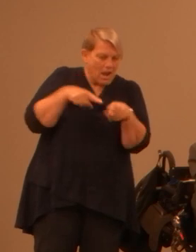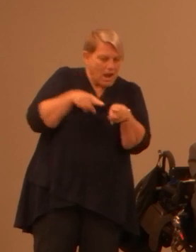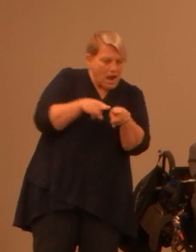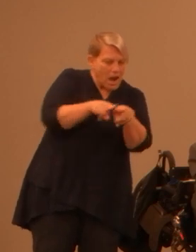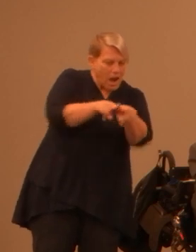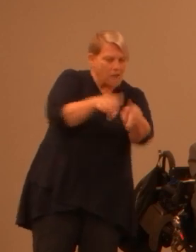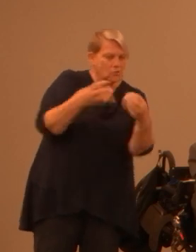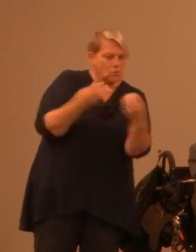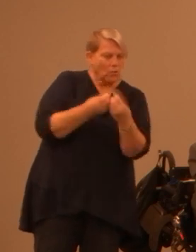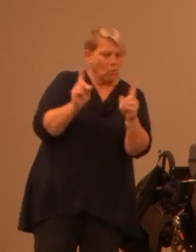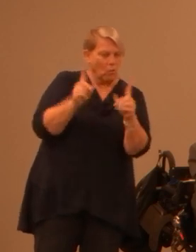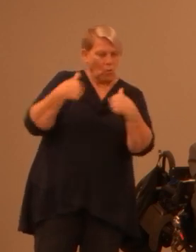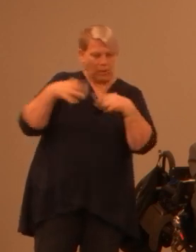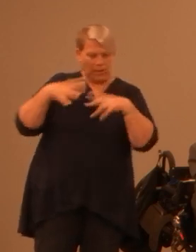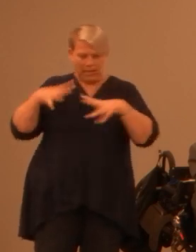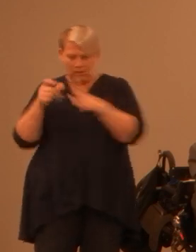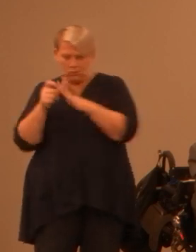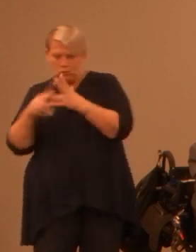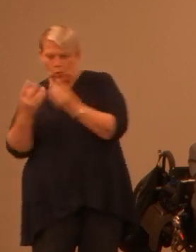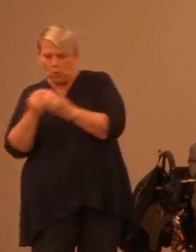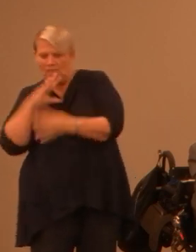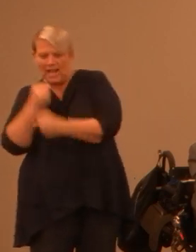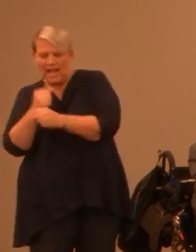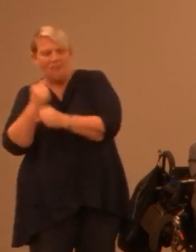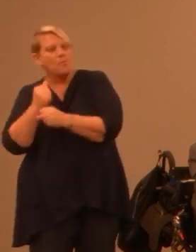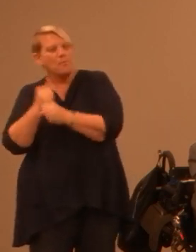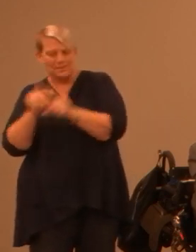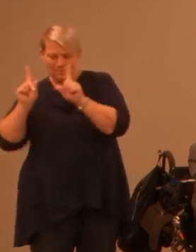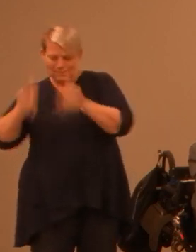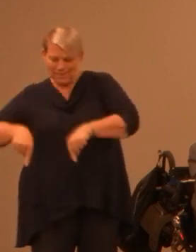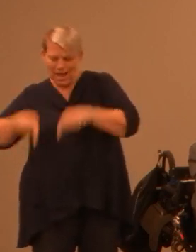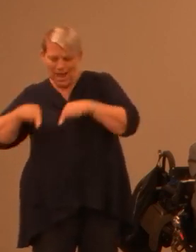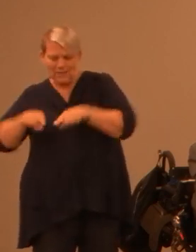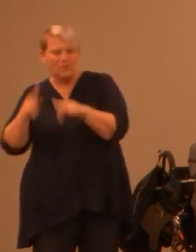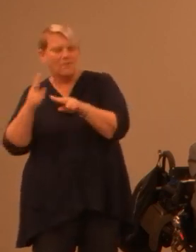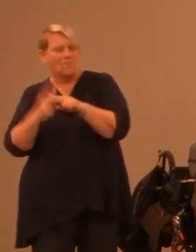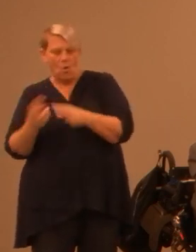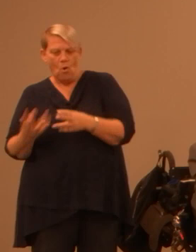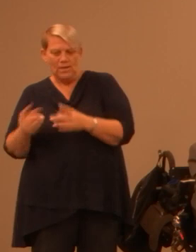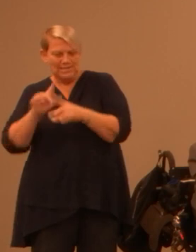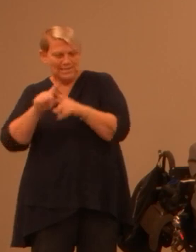to do with the Government's blueprint for digital inclusion, which sets out the